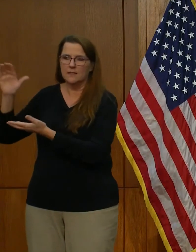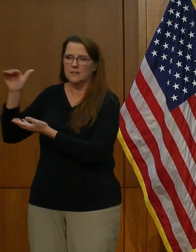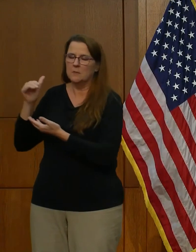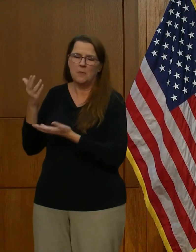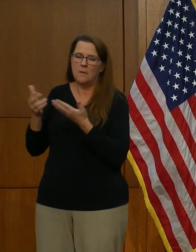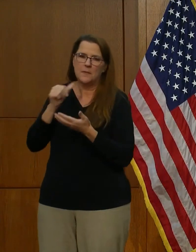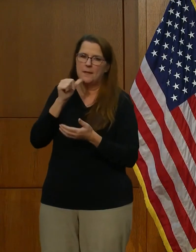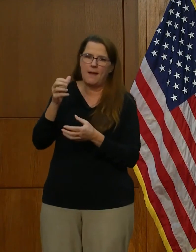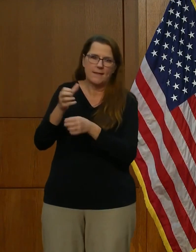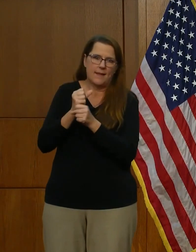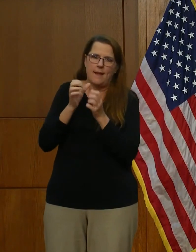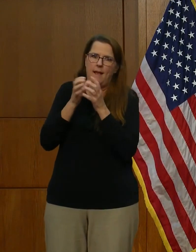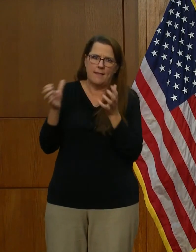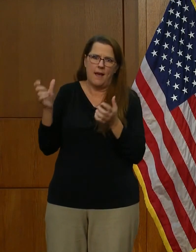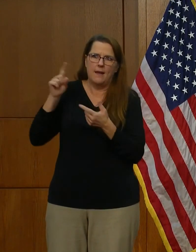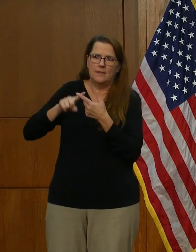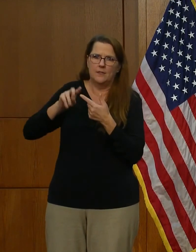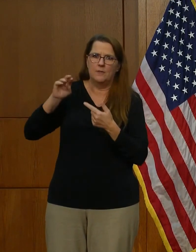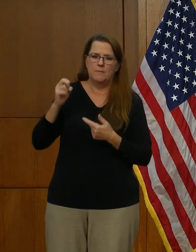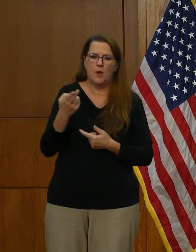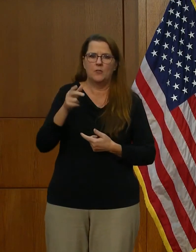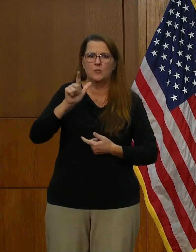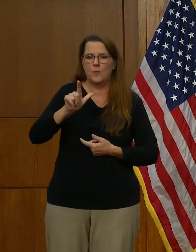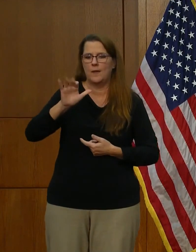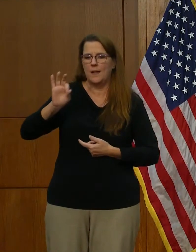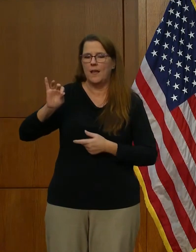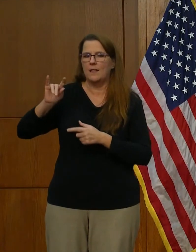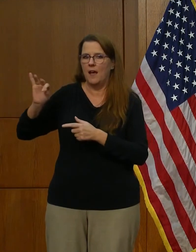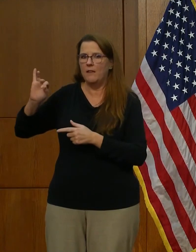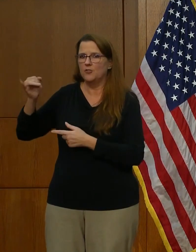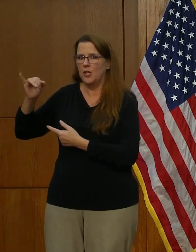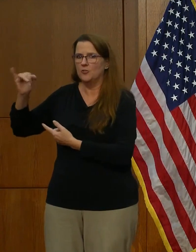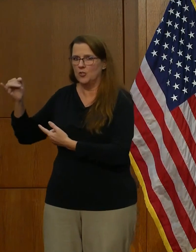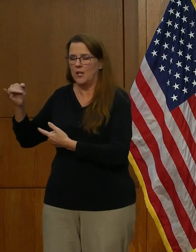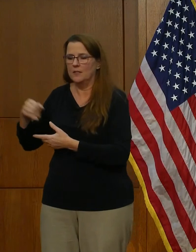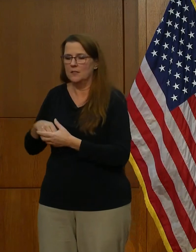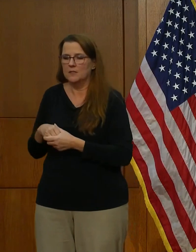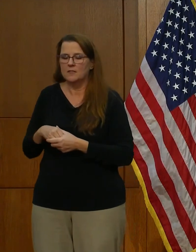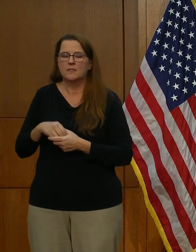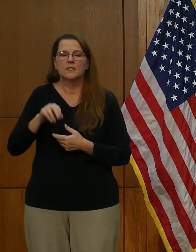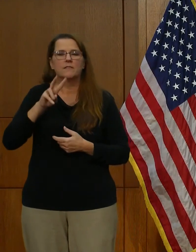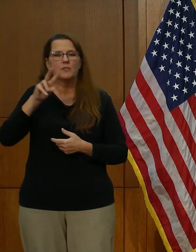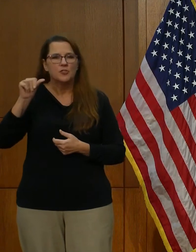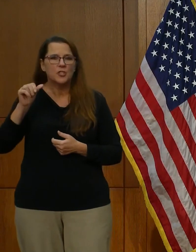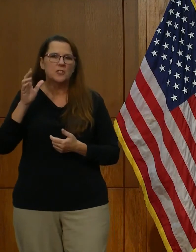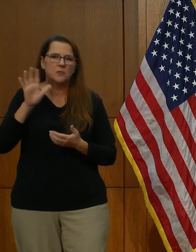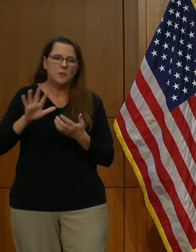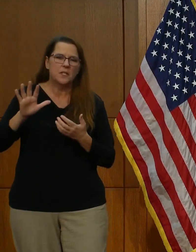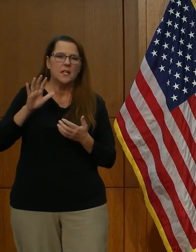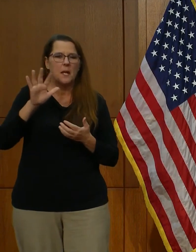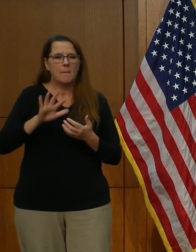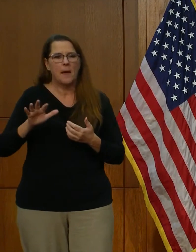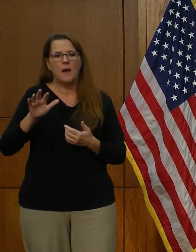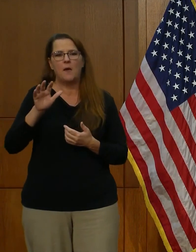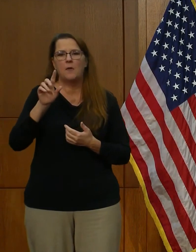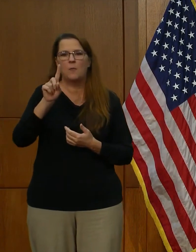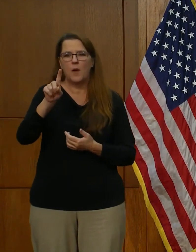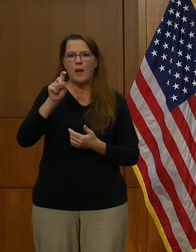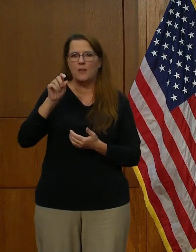NEXT TWO WEEKS WE SHOULD ANTICIPATE NOT NOT REALLY GETTING MUCH IN THE WAY OF JOHNSON JOHNSON UNTIL THE WEEK OF MARCH. 29TH WHERE I THINK